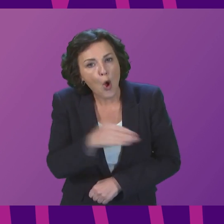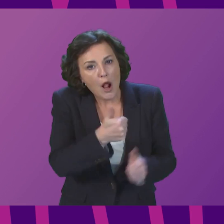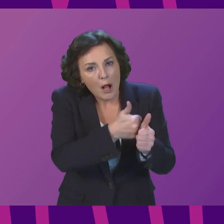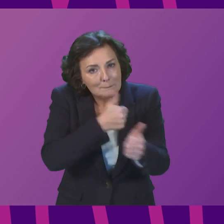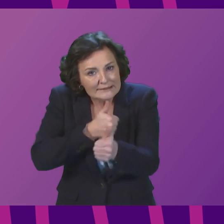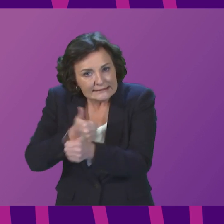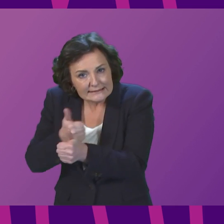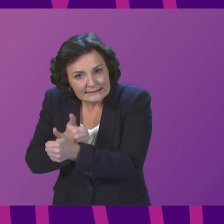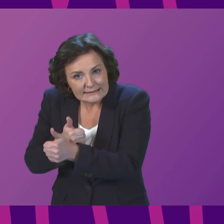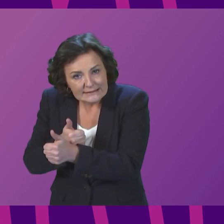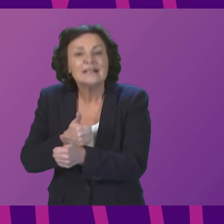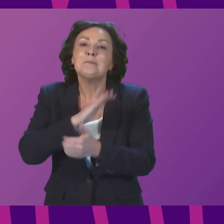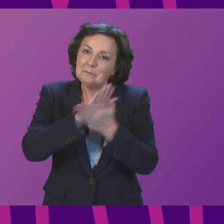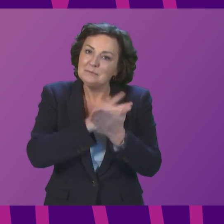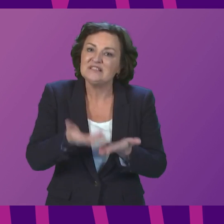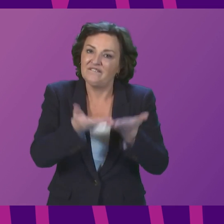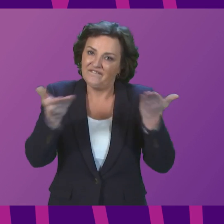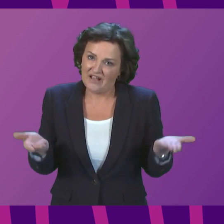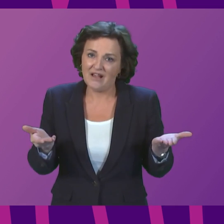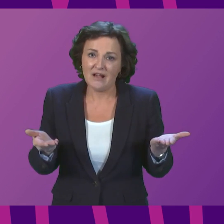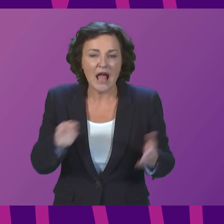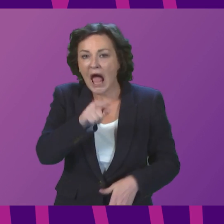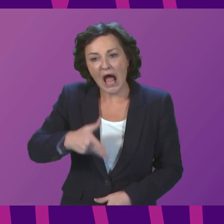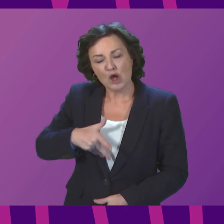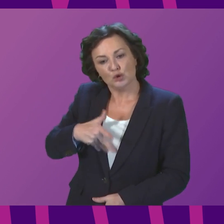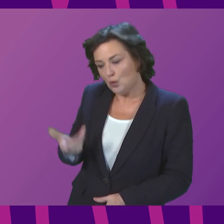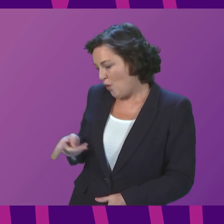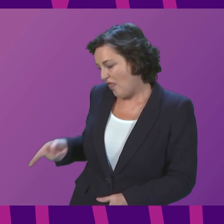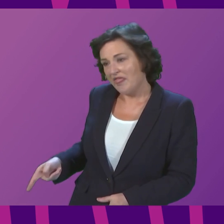Westminster Government seeking to use only the north-east of Scotland and its people,